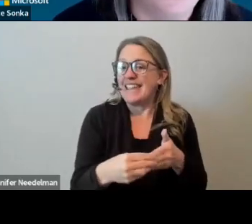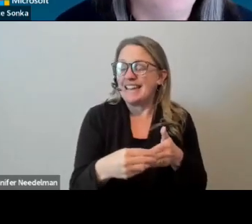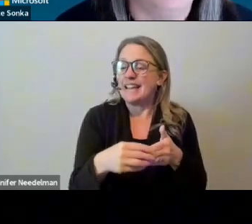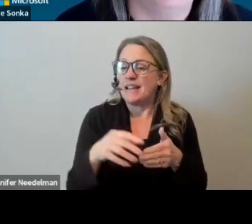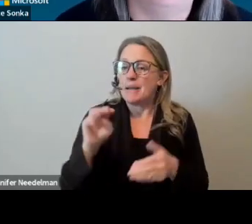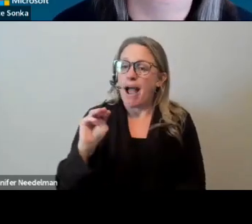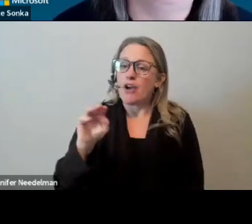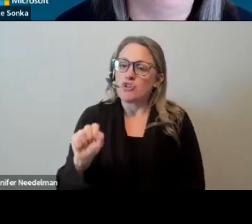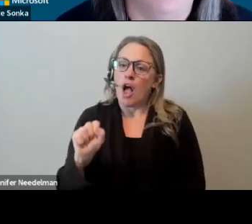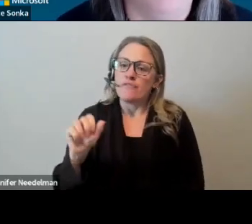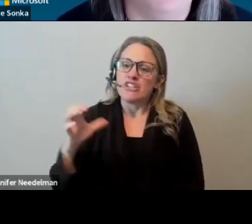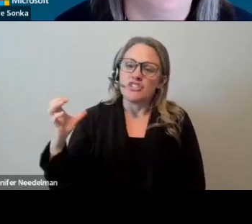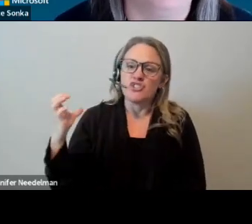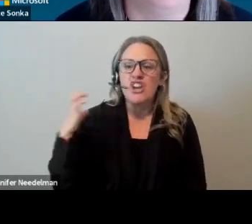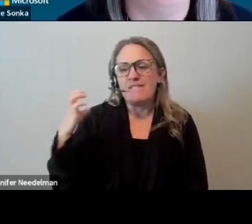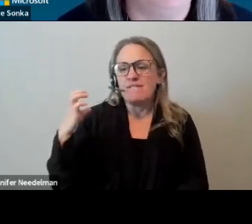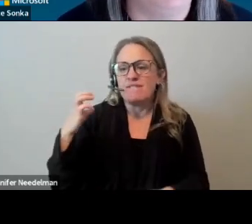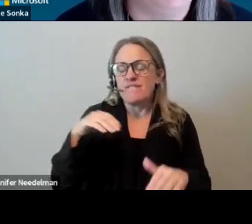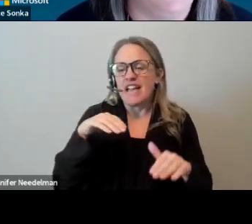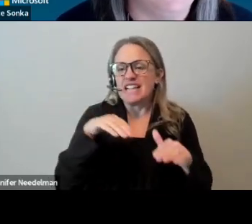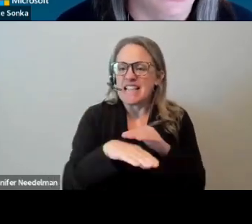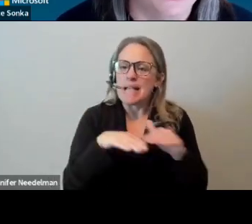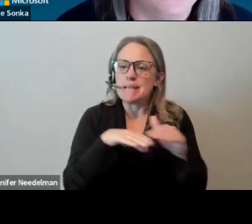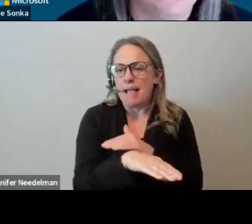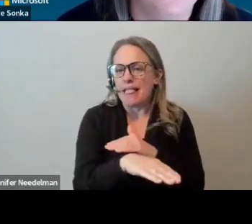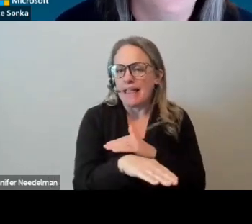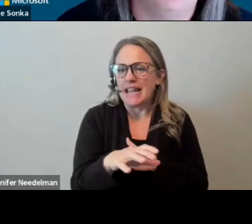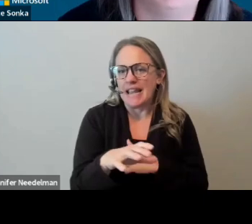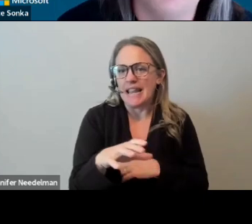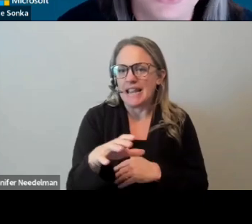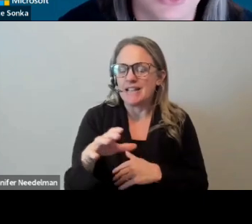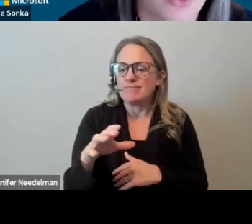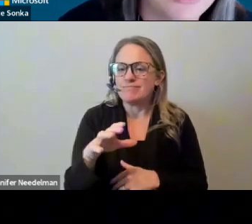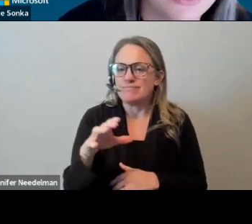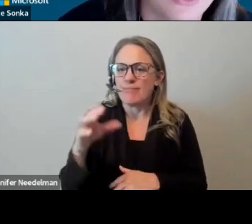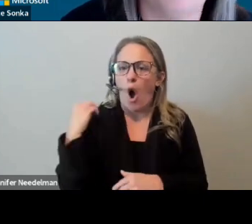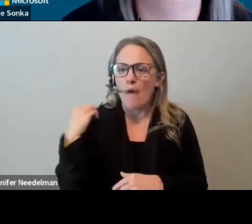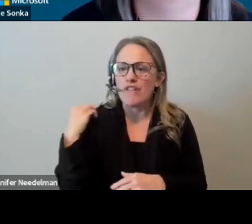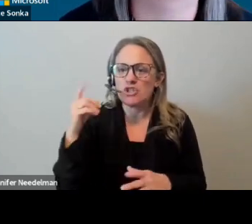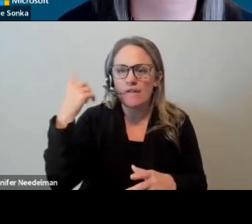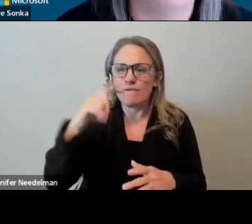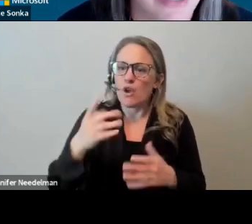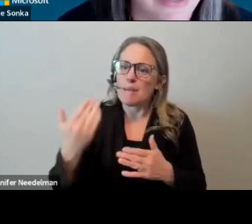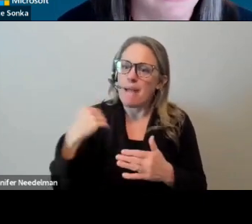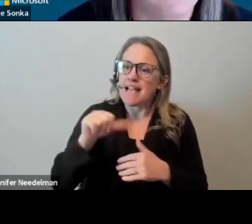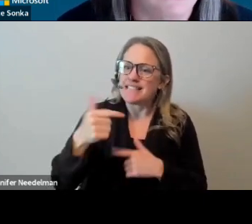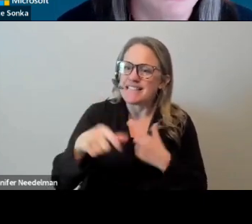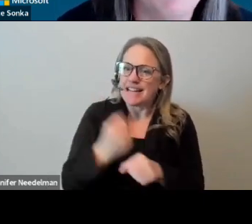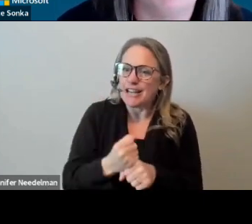as the Chief accessibility Officer for the past 10 years. And she worked across the company to design